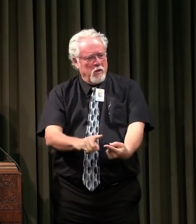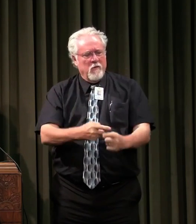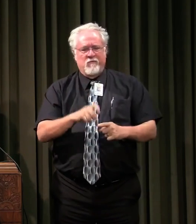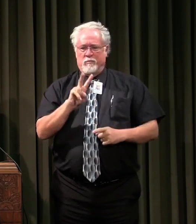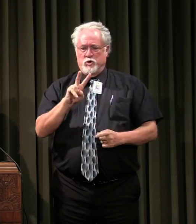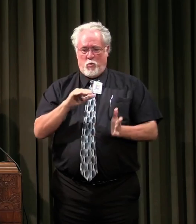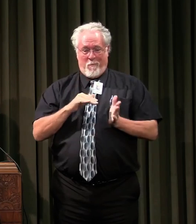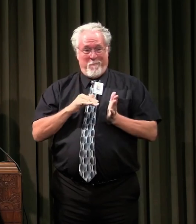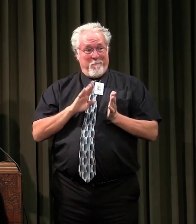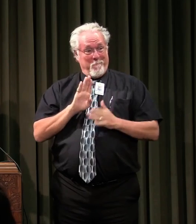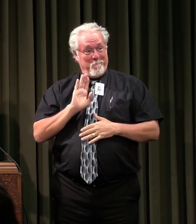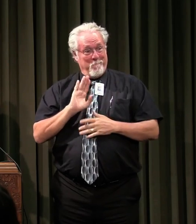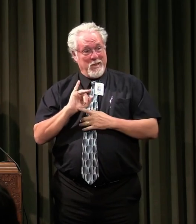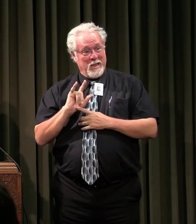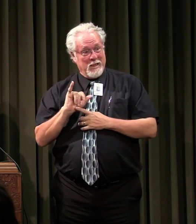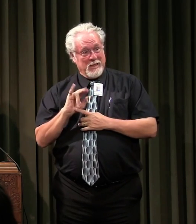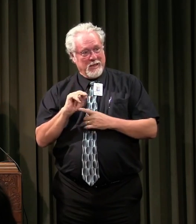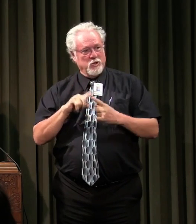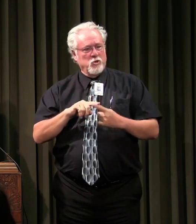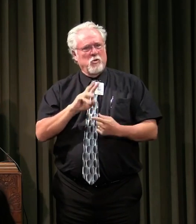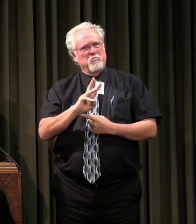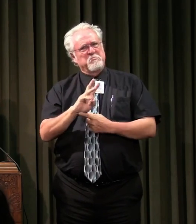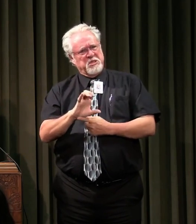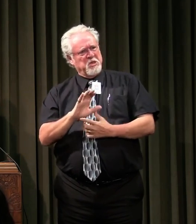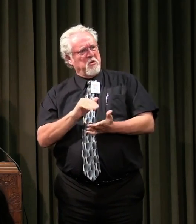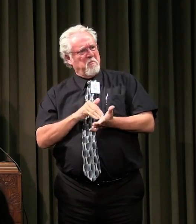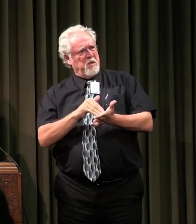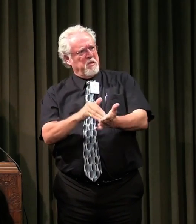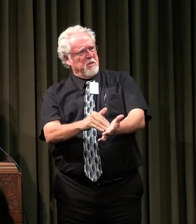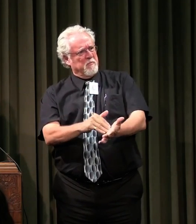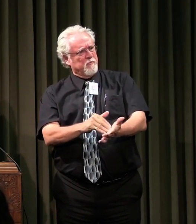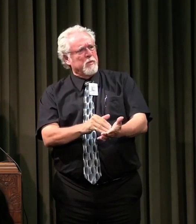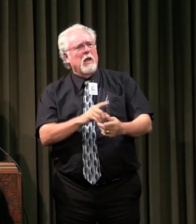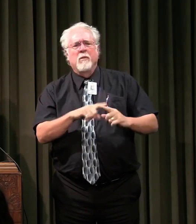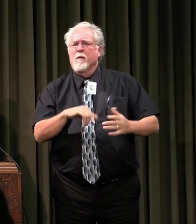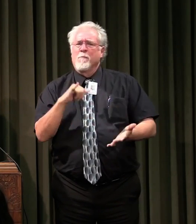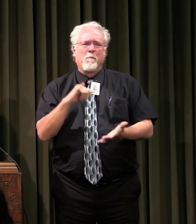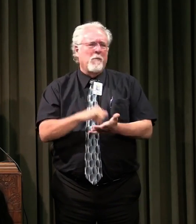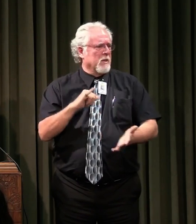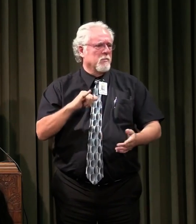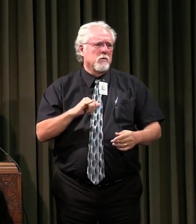to about six hundred million dollars but it is impossible to fashion a budget